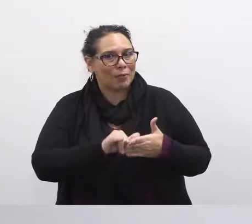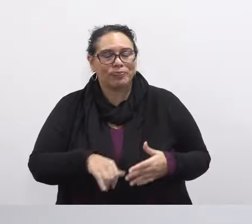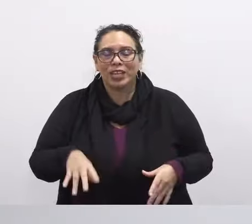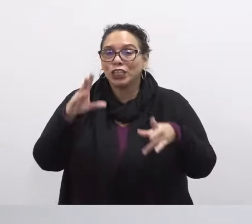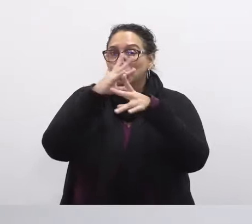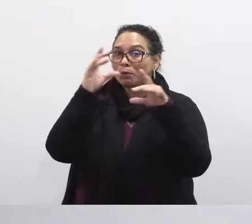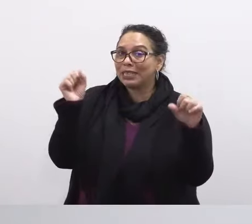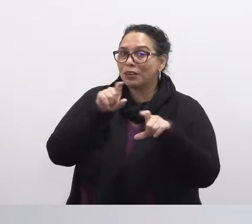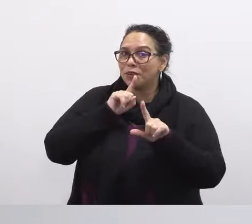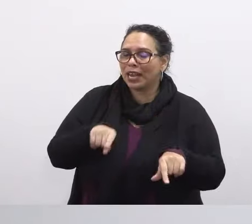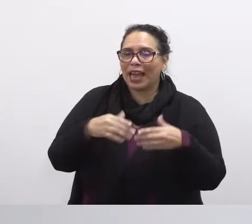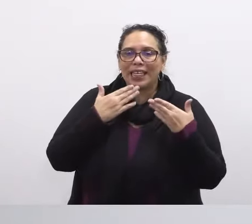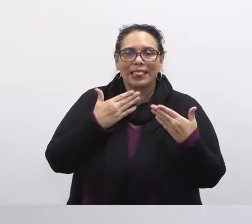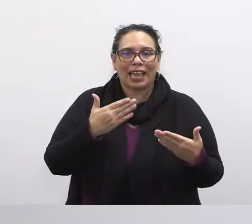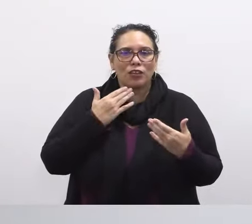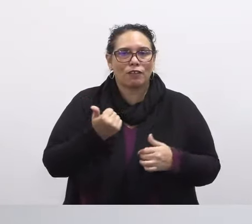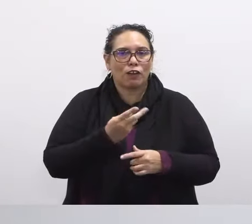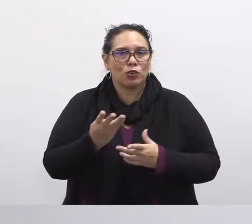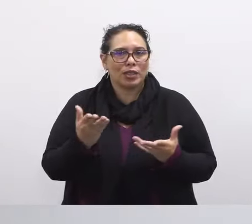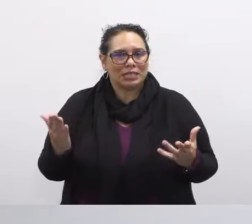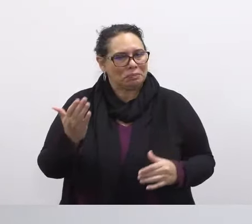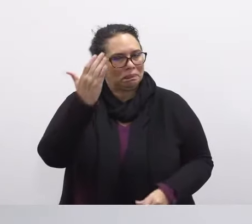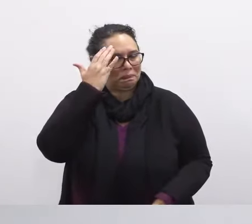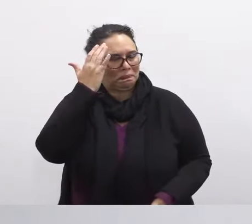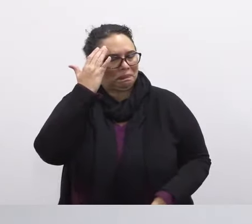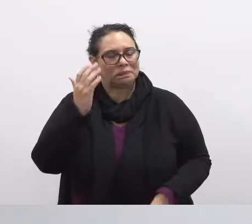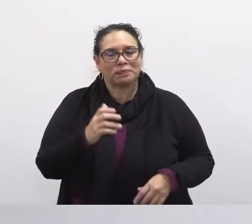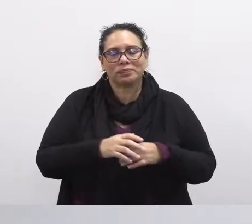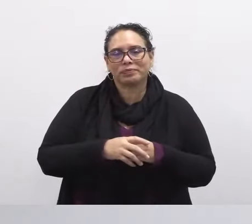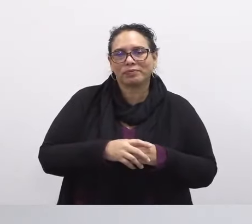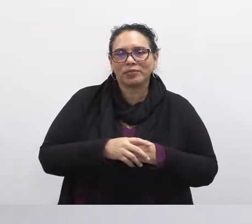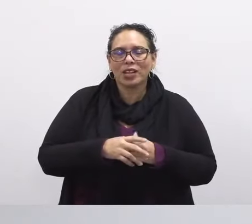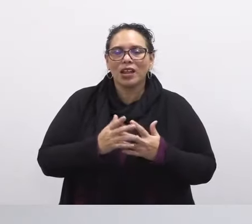I have a couple of things that will sound familiar to your reports, but that I just like to add onto.